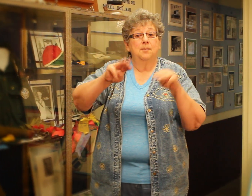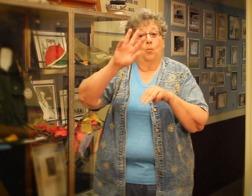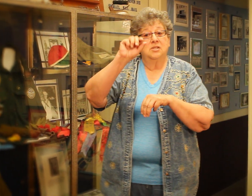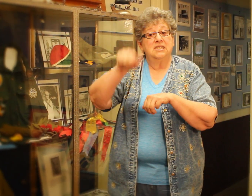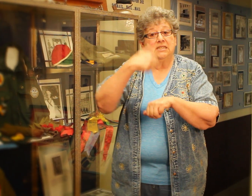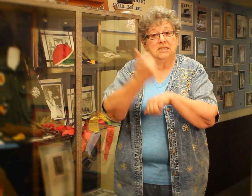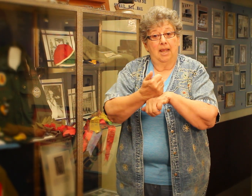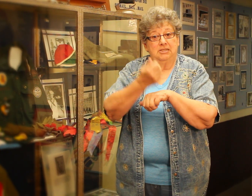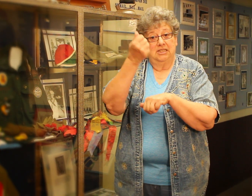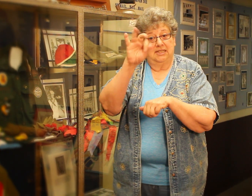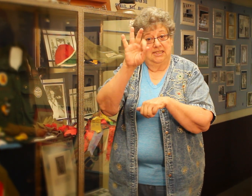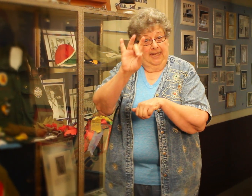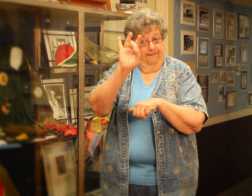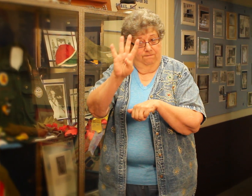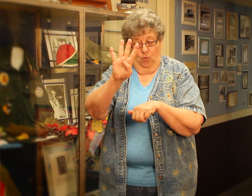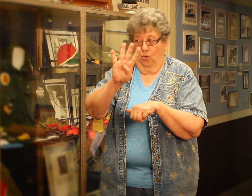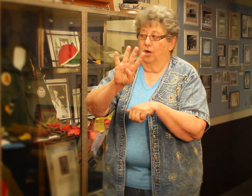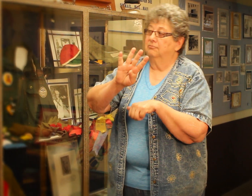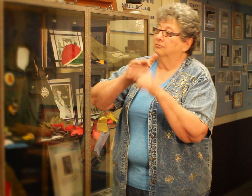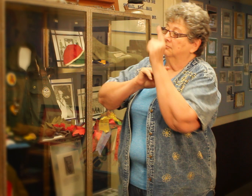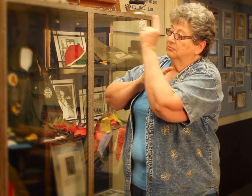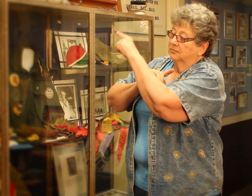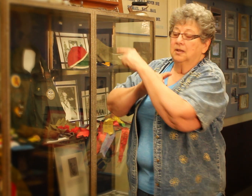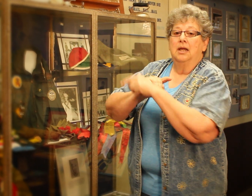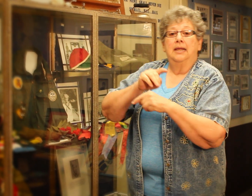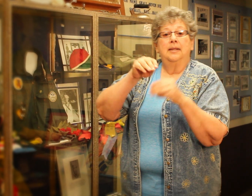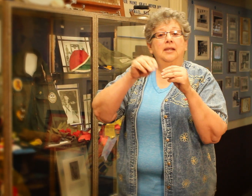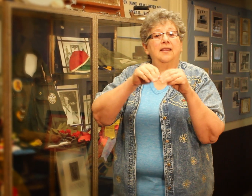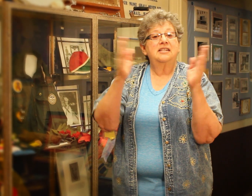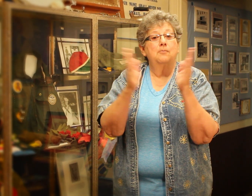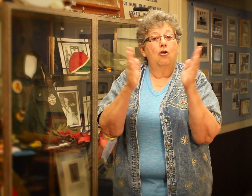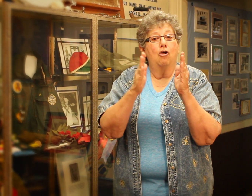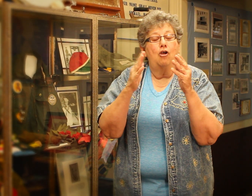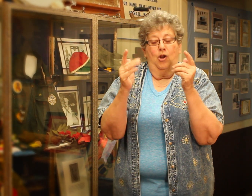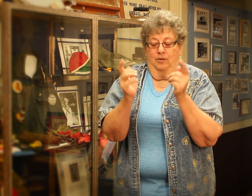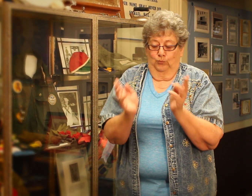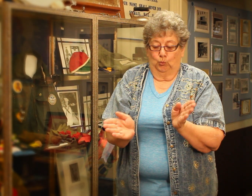This museum was established in 1984 In a very small room